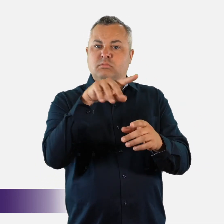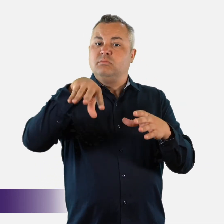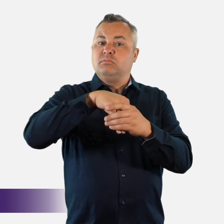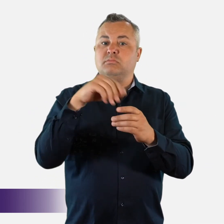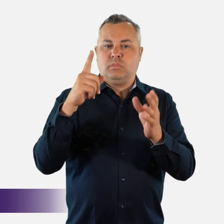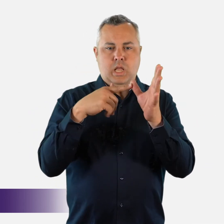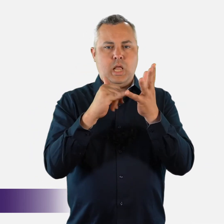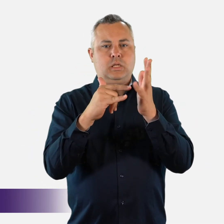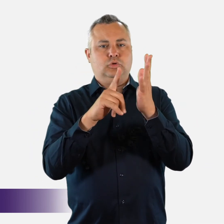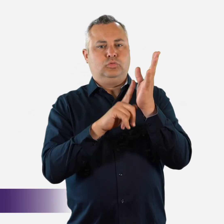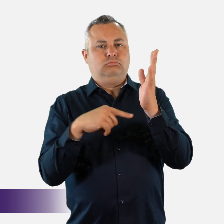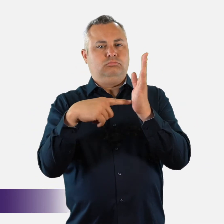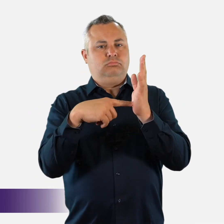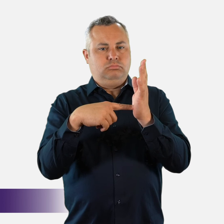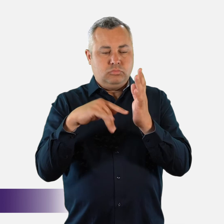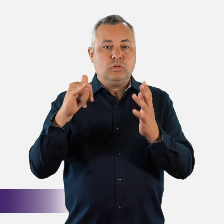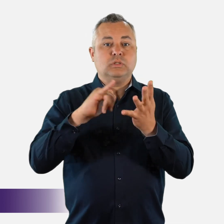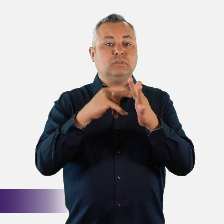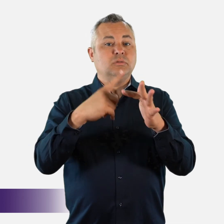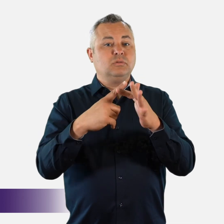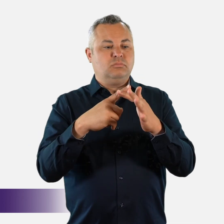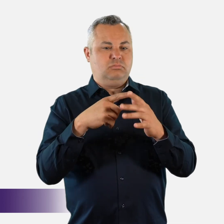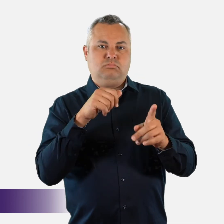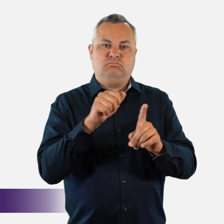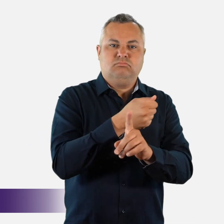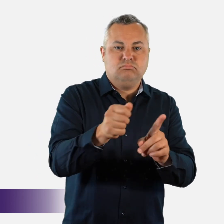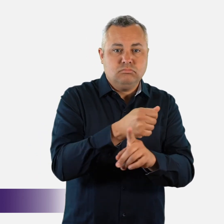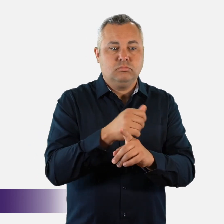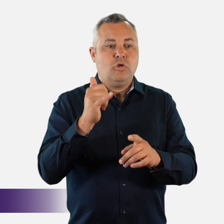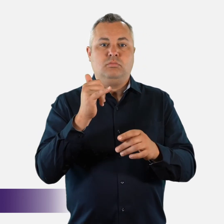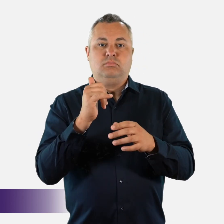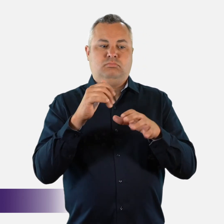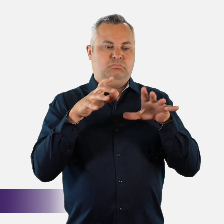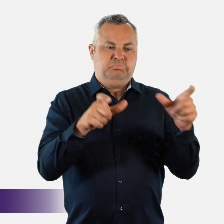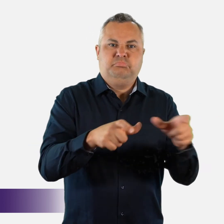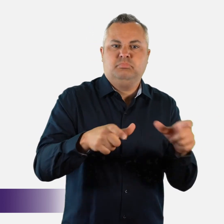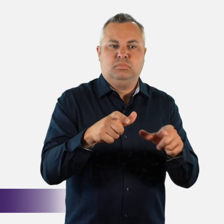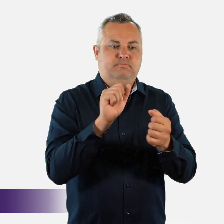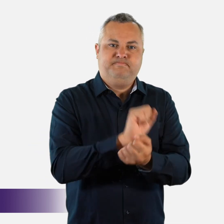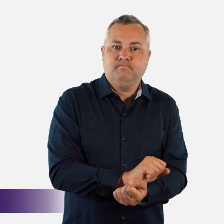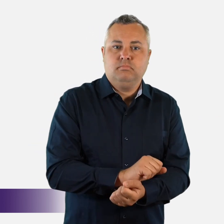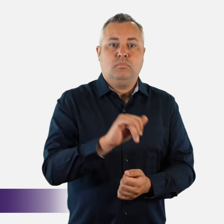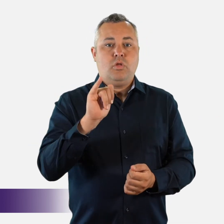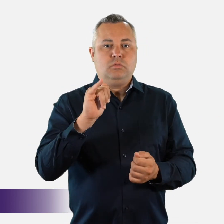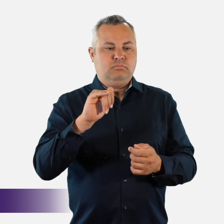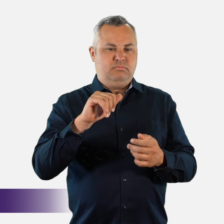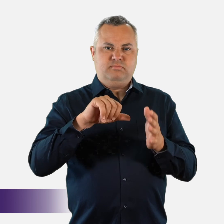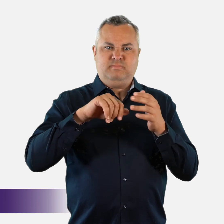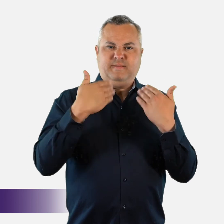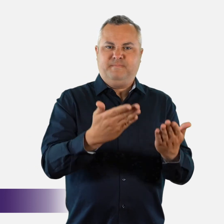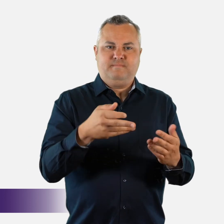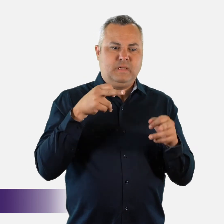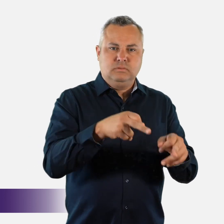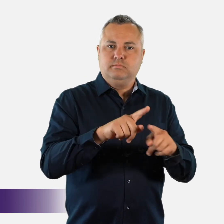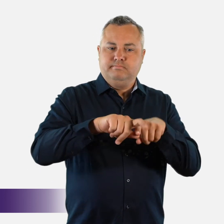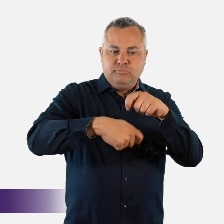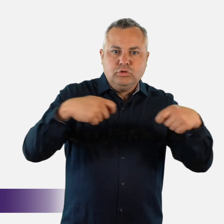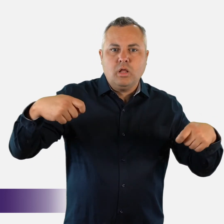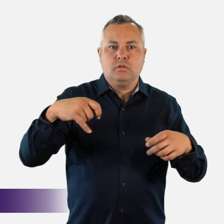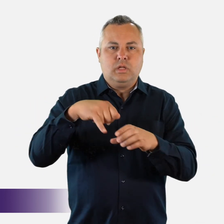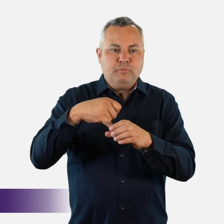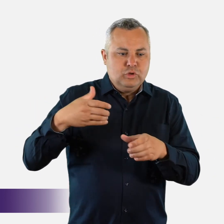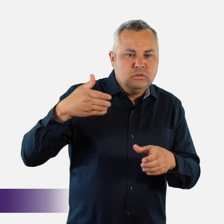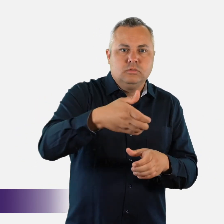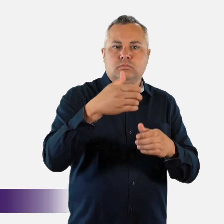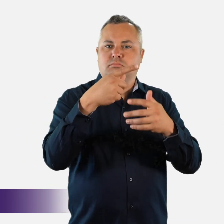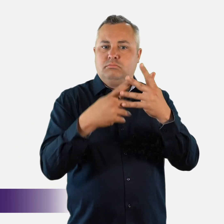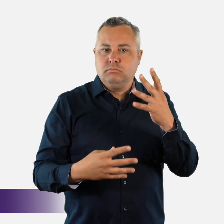include assault, sexual assault, constraints, restrictive practices (physical and chemical),